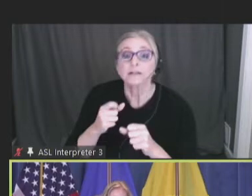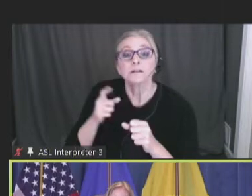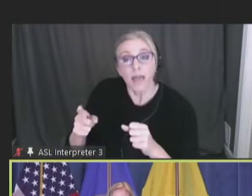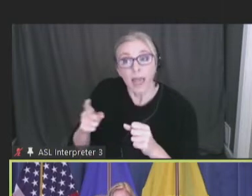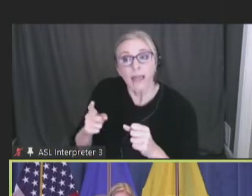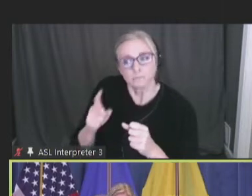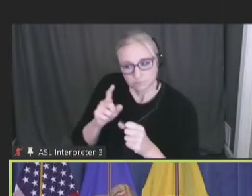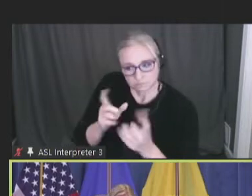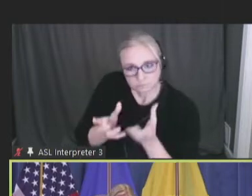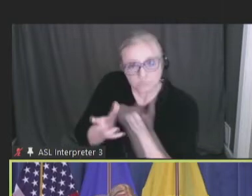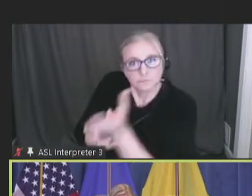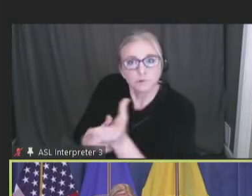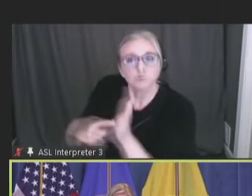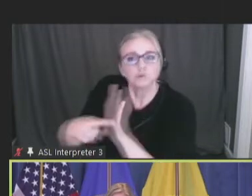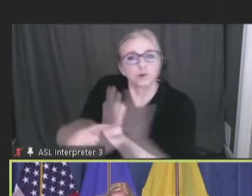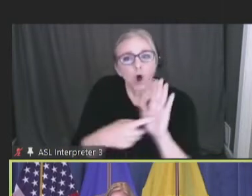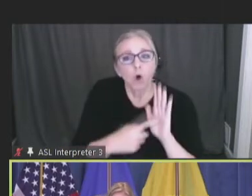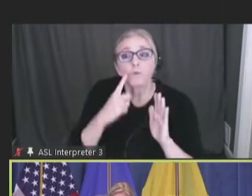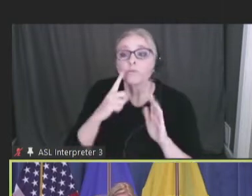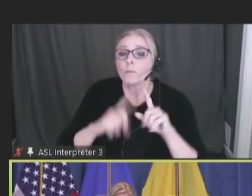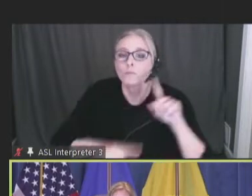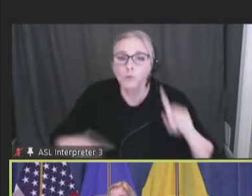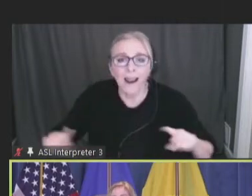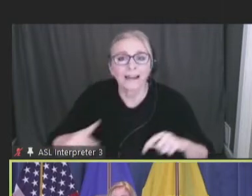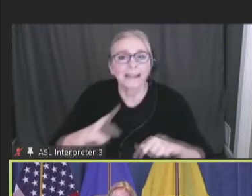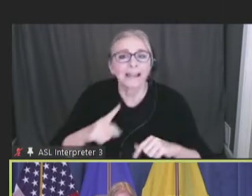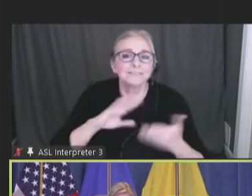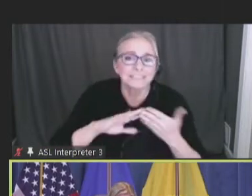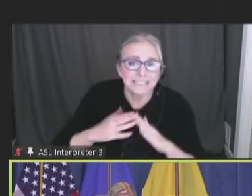experience on urban canvases, such as city buses and on the airwaves.